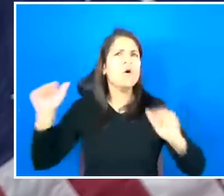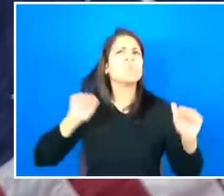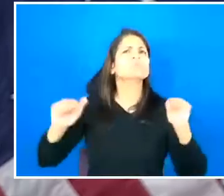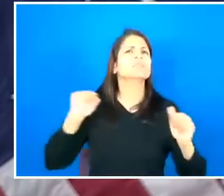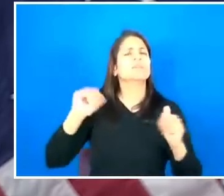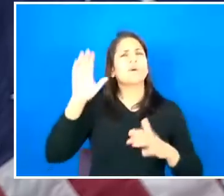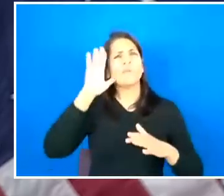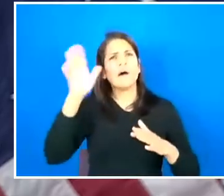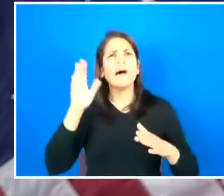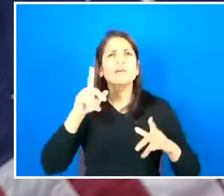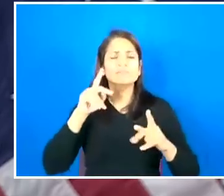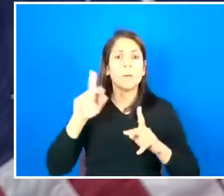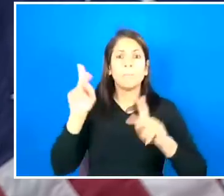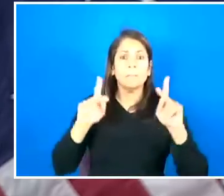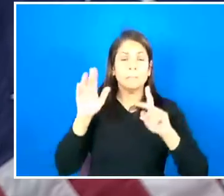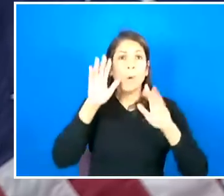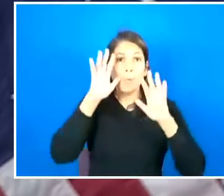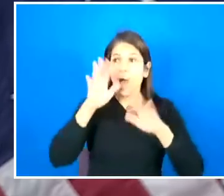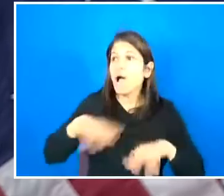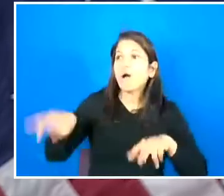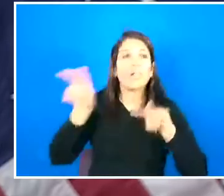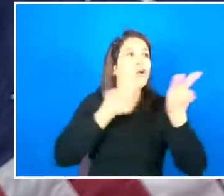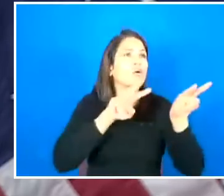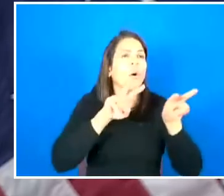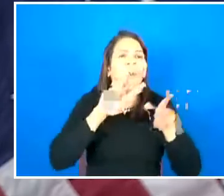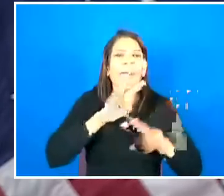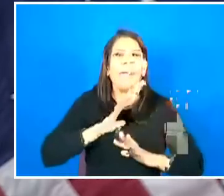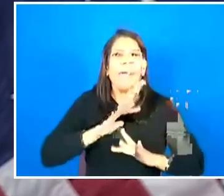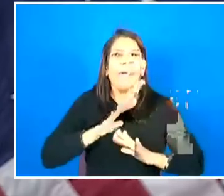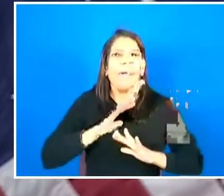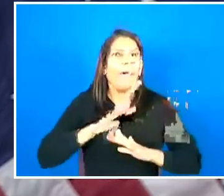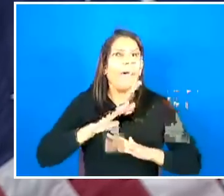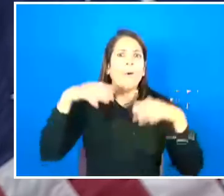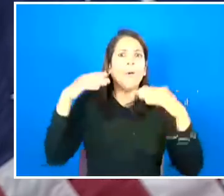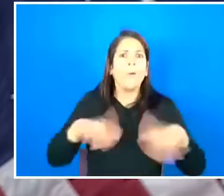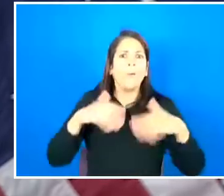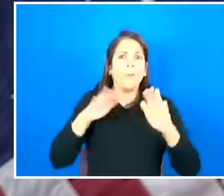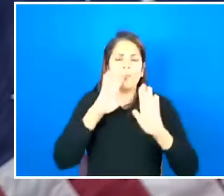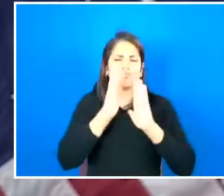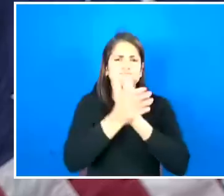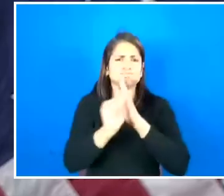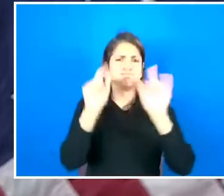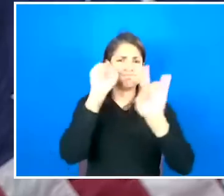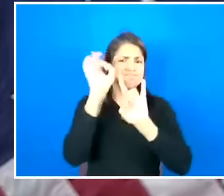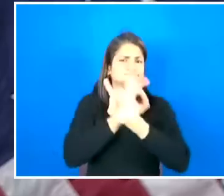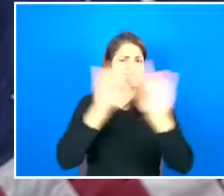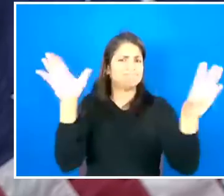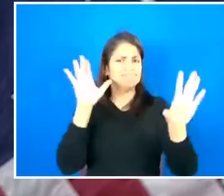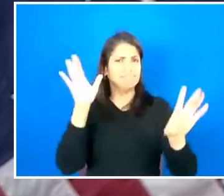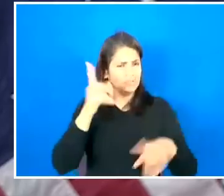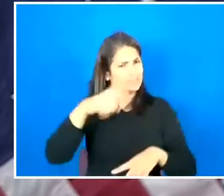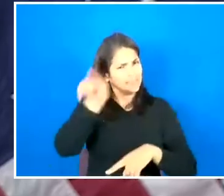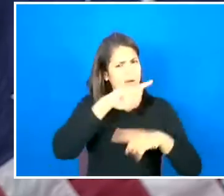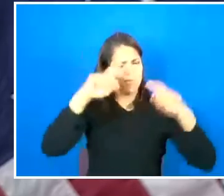CELEBRATE YOU AND REMIND YOU OF THE GREATNESS OF THE TUSDTENS WHO COME UOT OF THE NEW YORK CITY PUBLIC